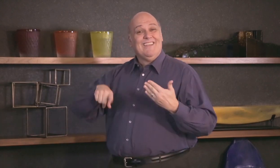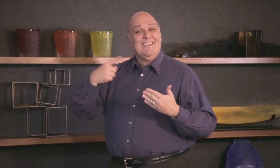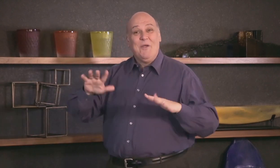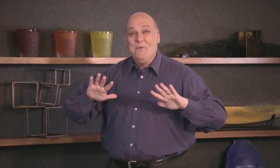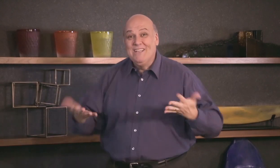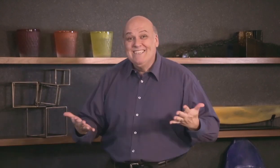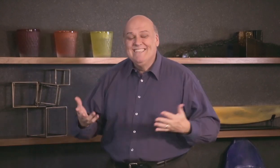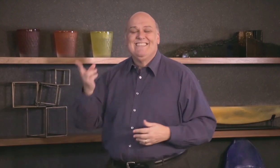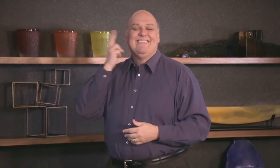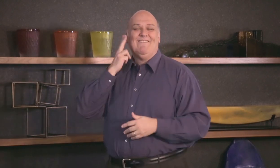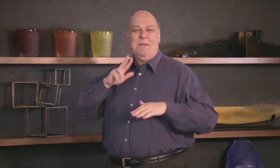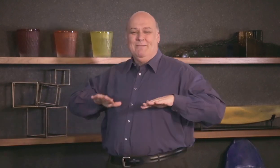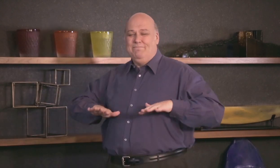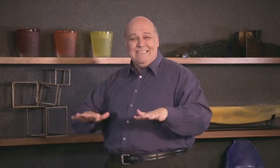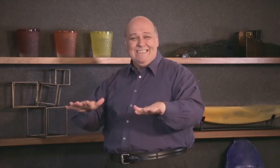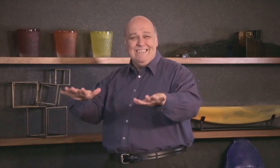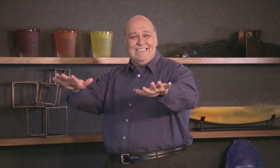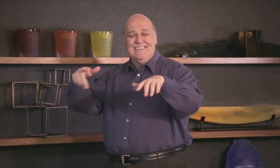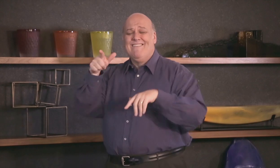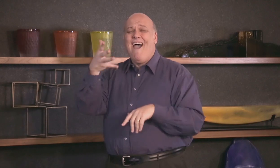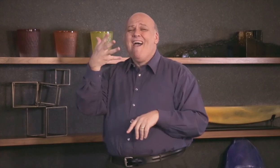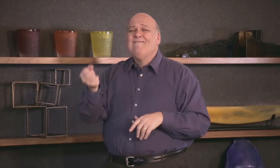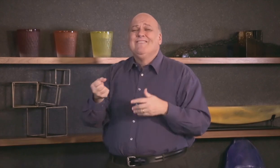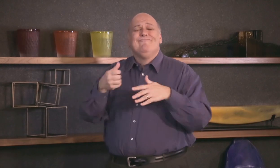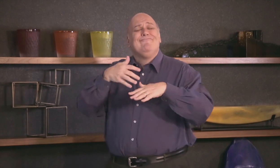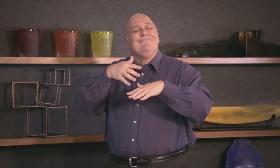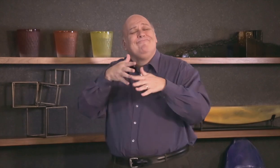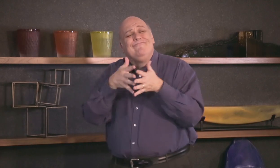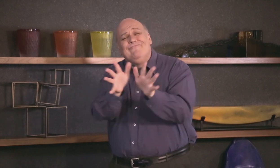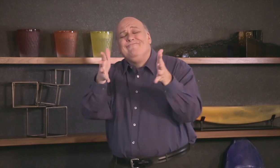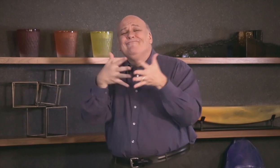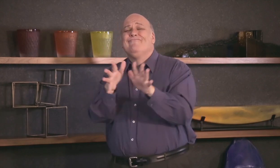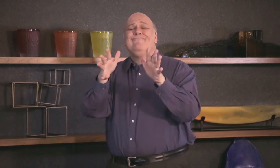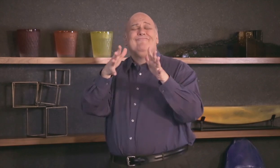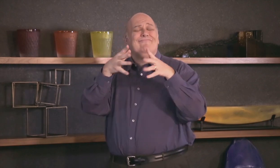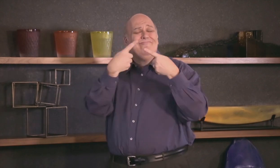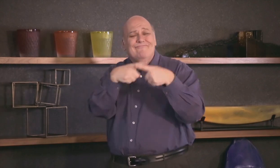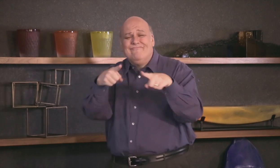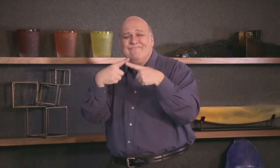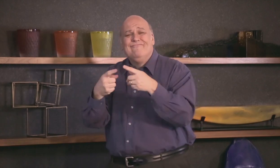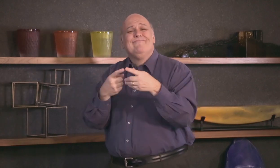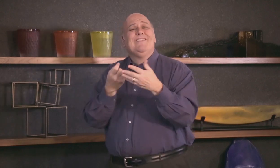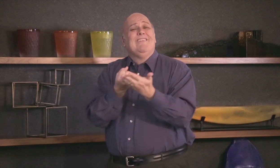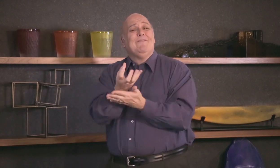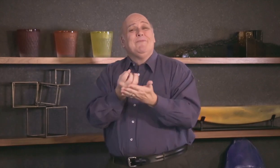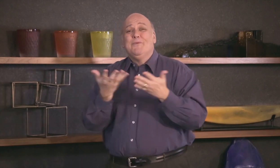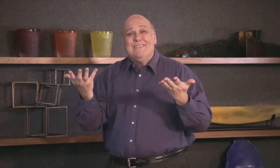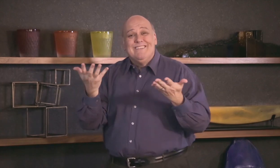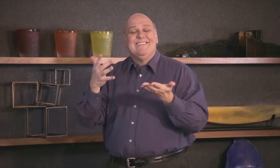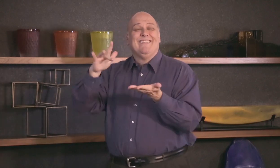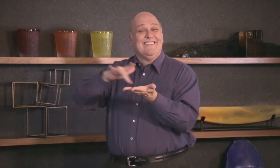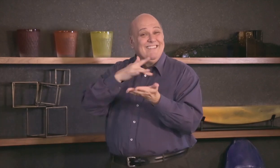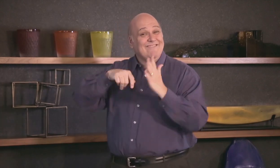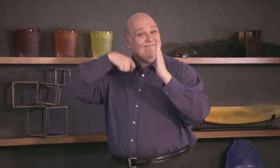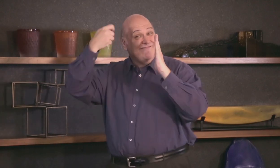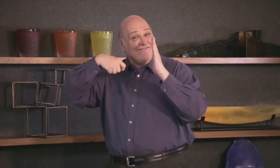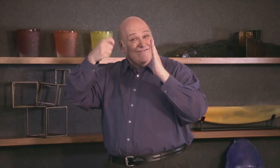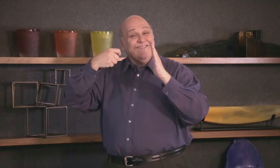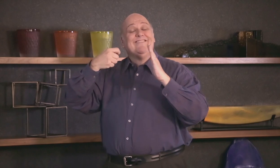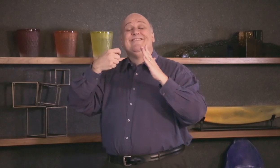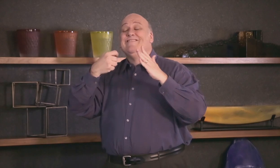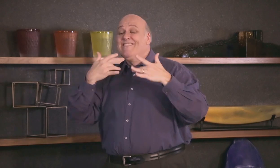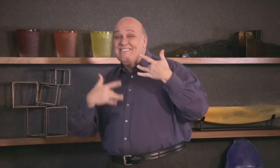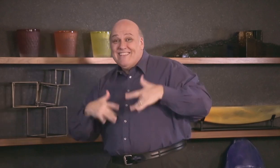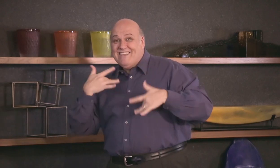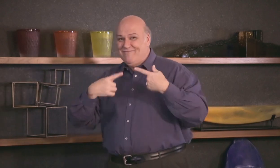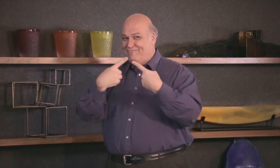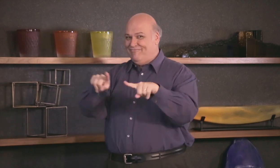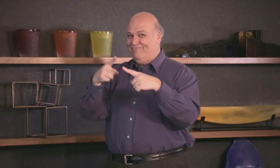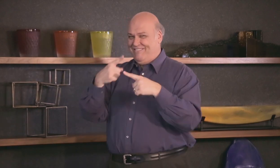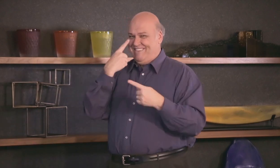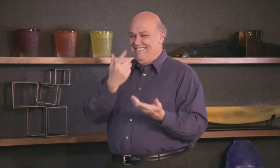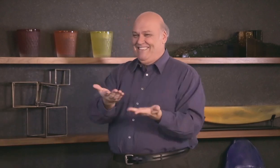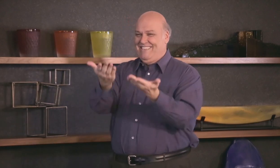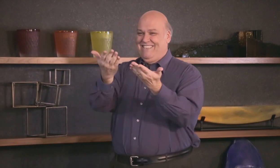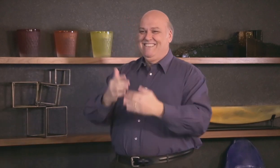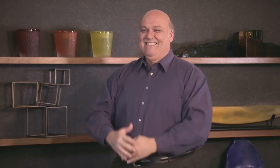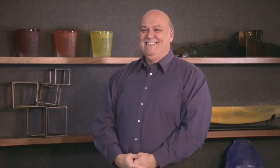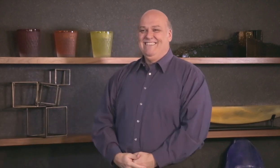Now it brings me to the Deafbeat segment with stories on entertainment - theater, film and dancing, here it is.